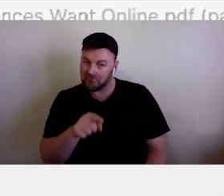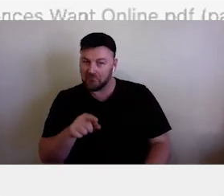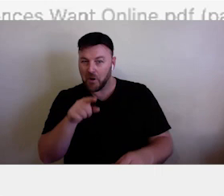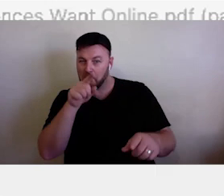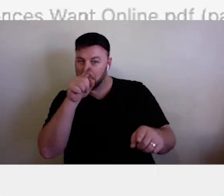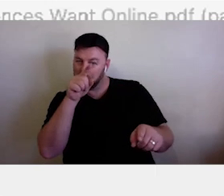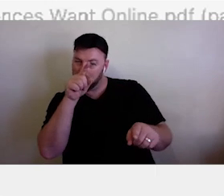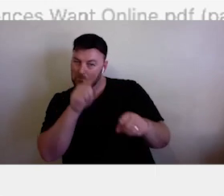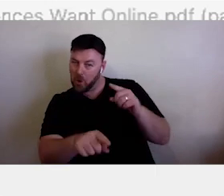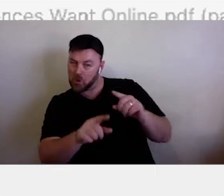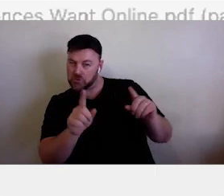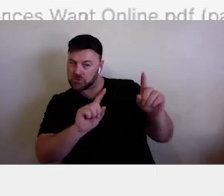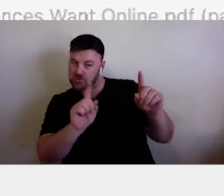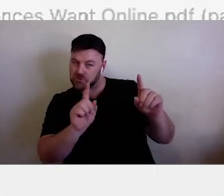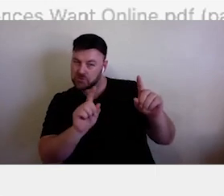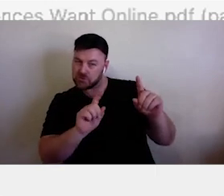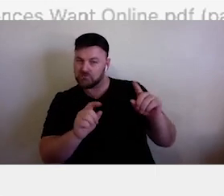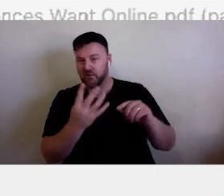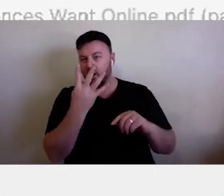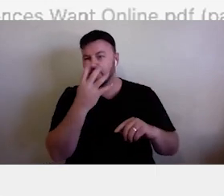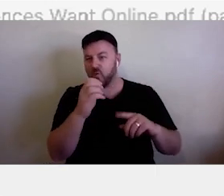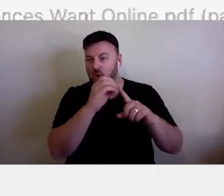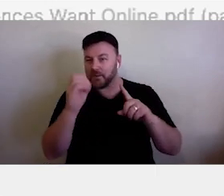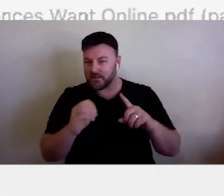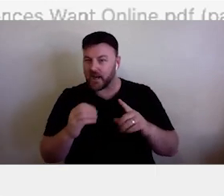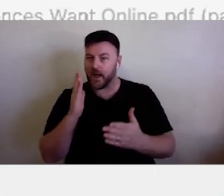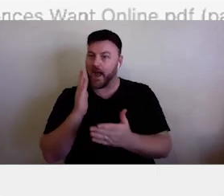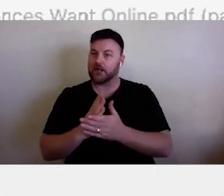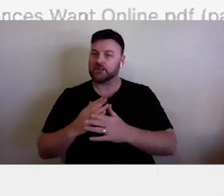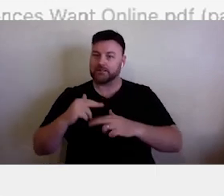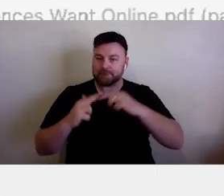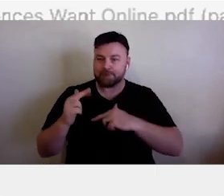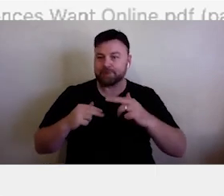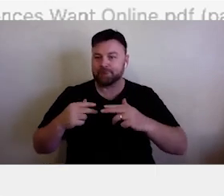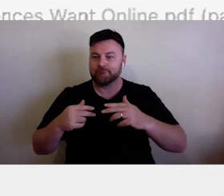development stage. We have around a fifth of people who are curious but